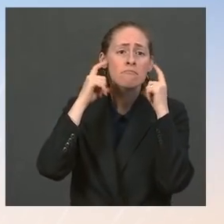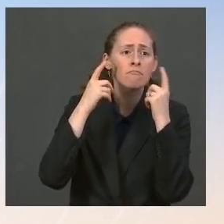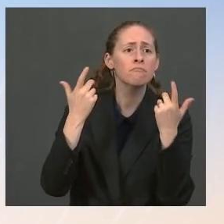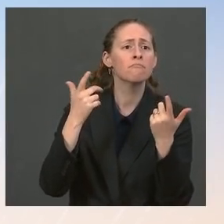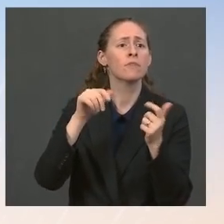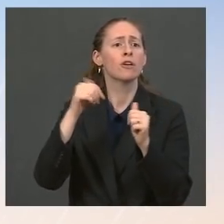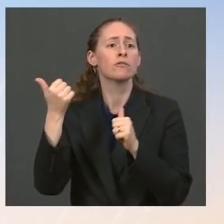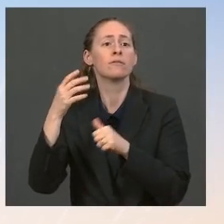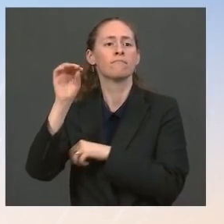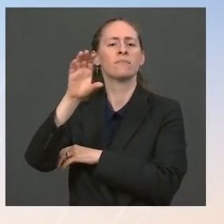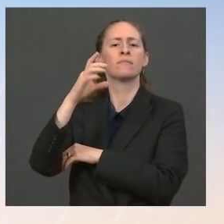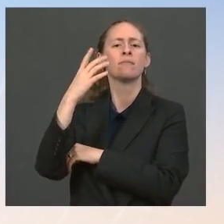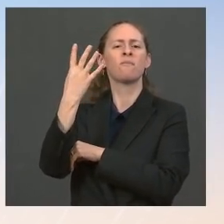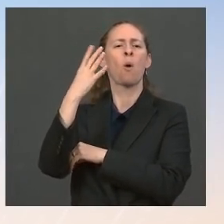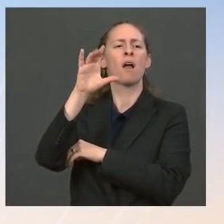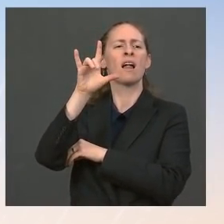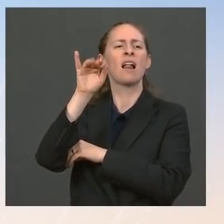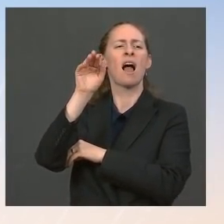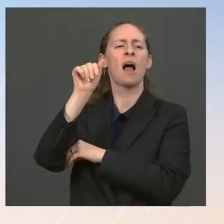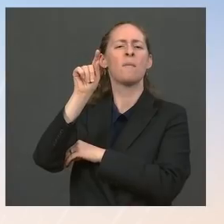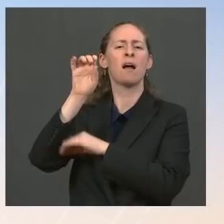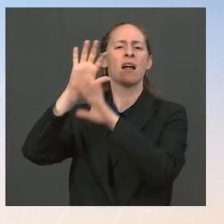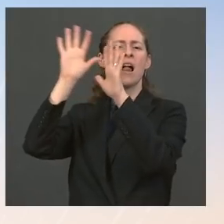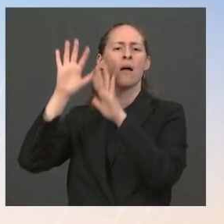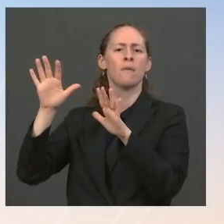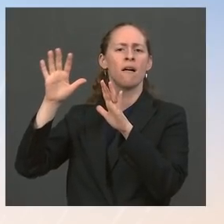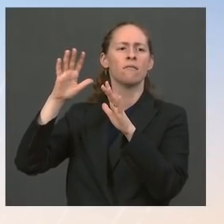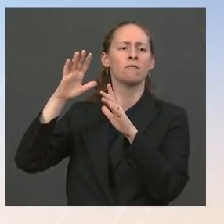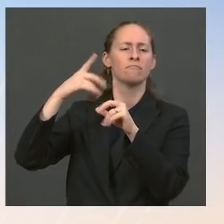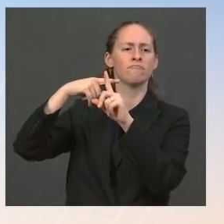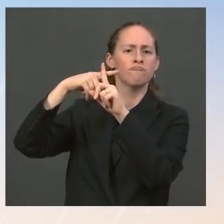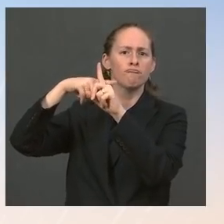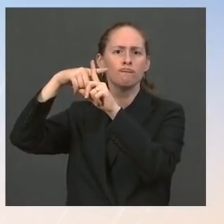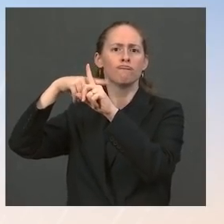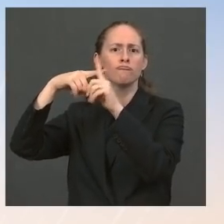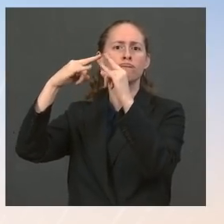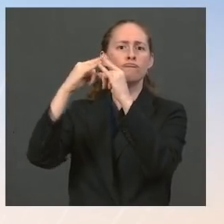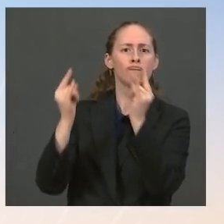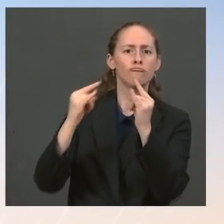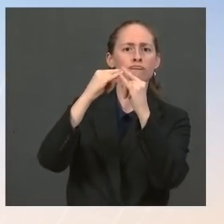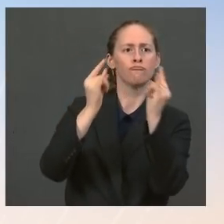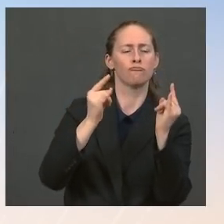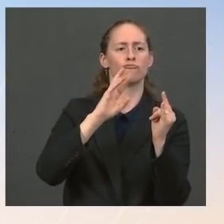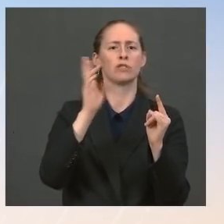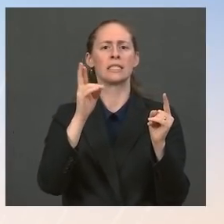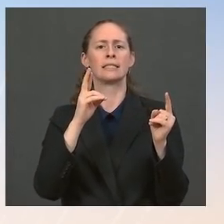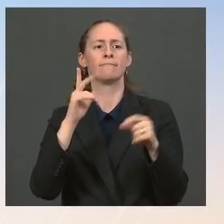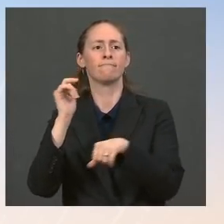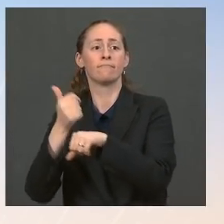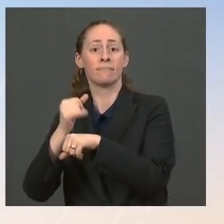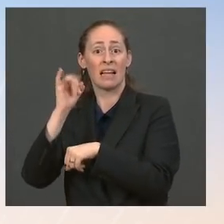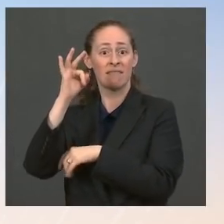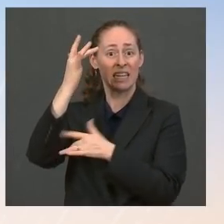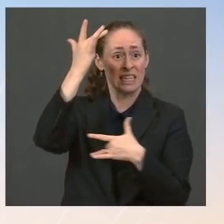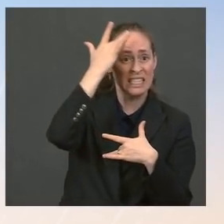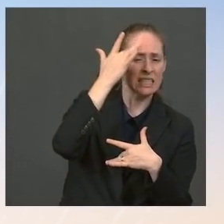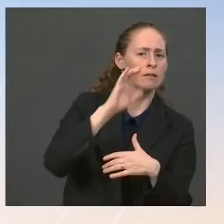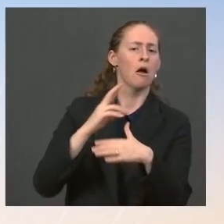to support housing for vulnerable populations. Let me go through our operational response.